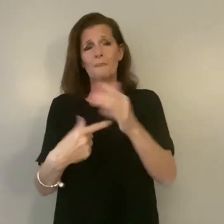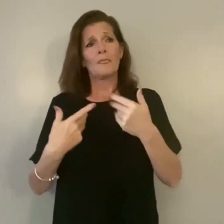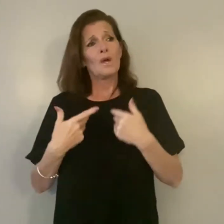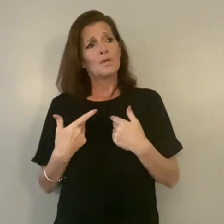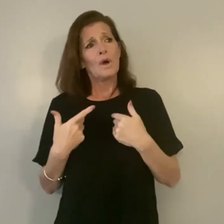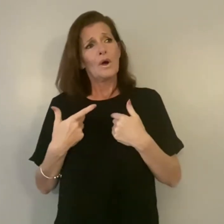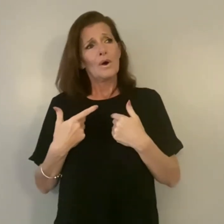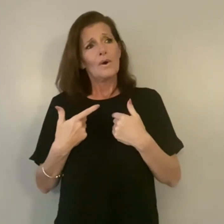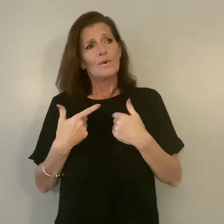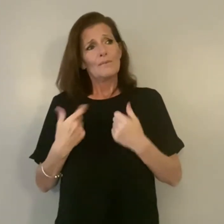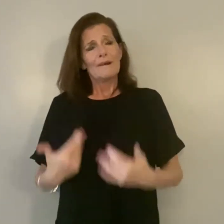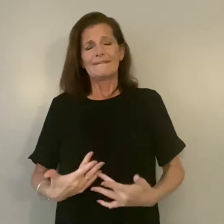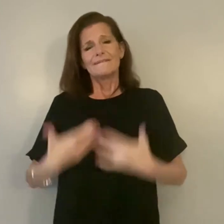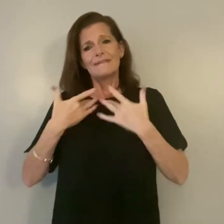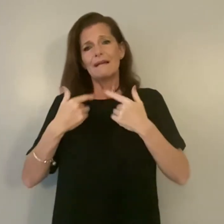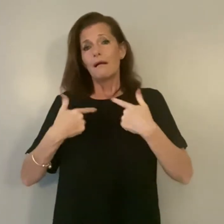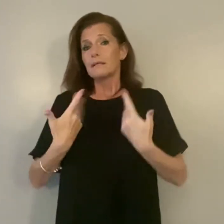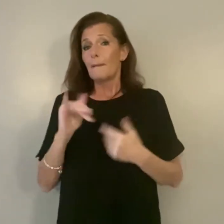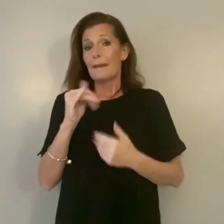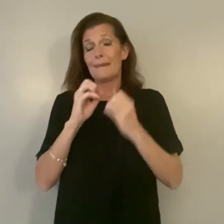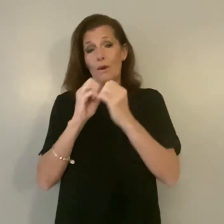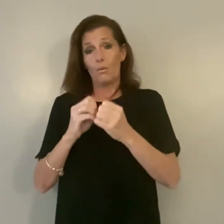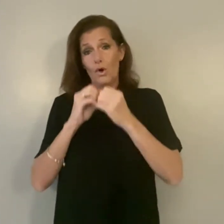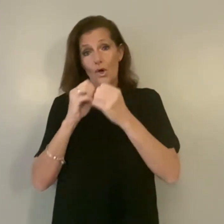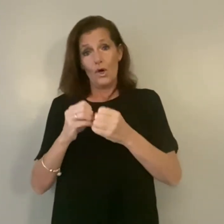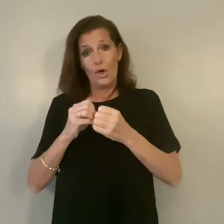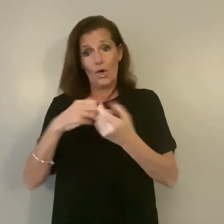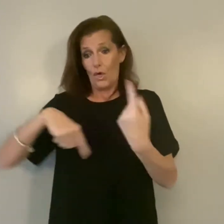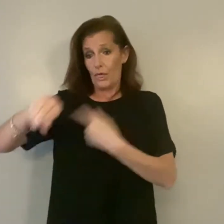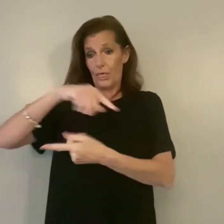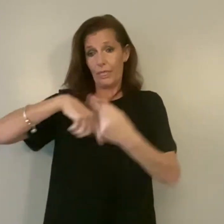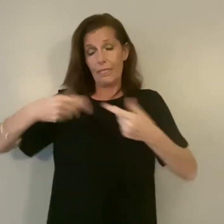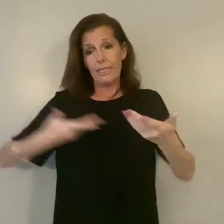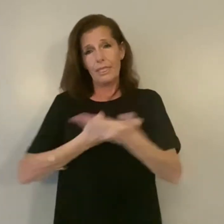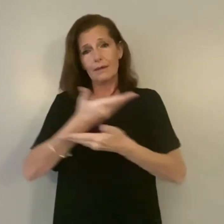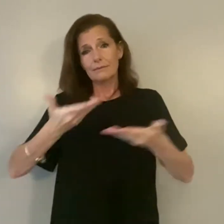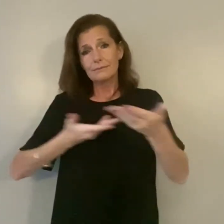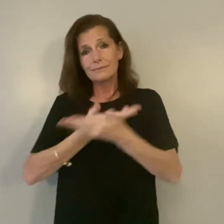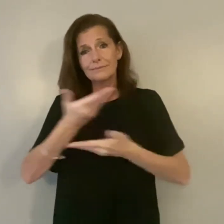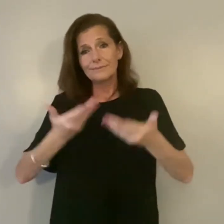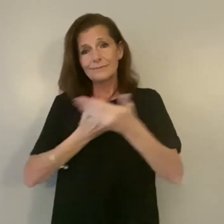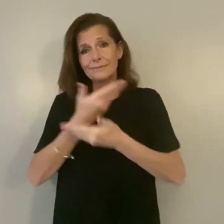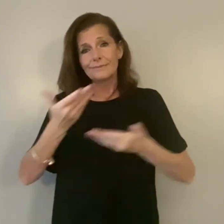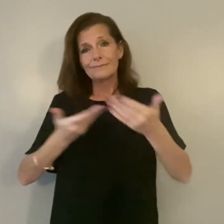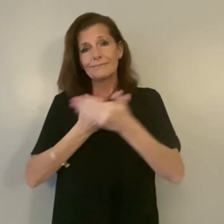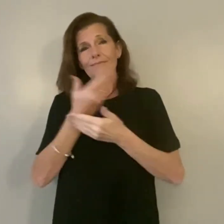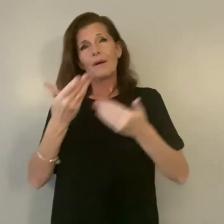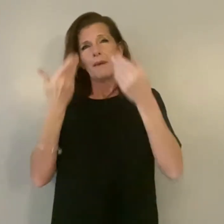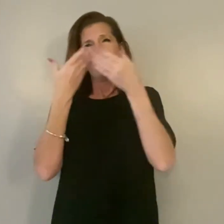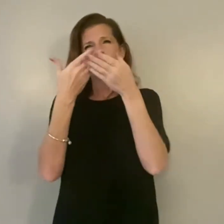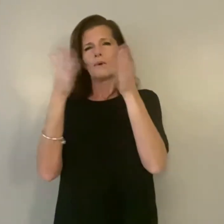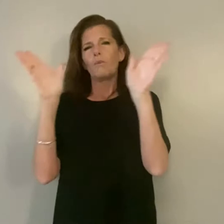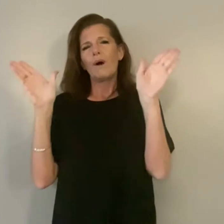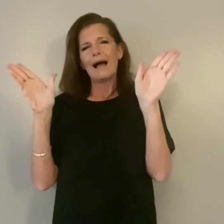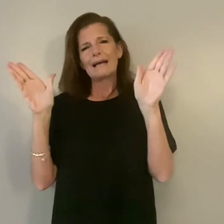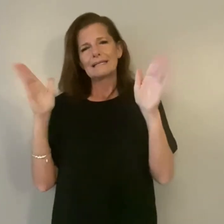So it seemed to me that it might be worthwhile looking at this subject with sort of a more global view